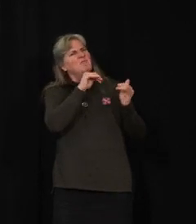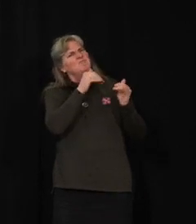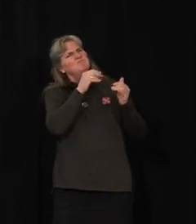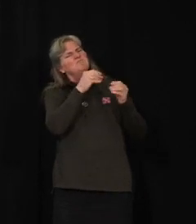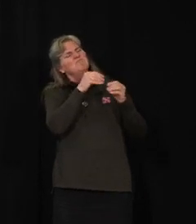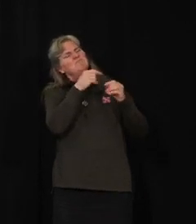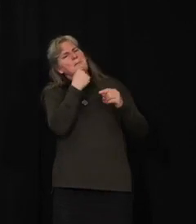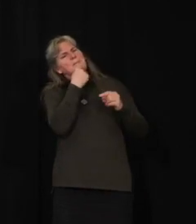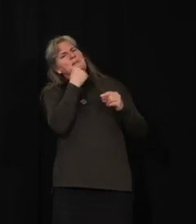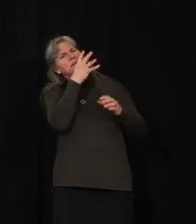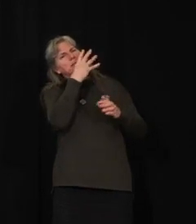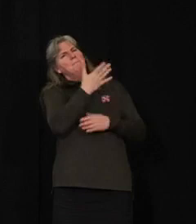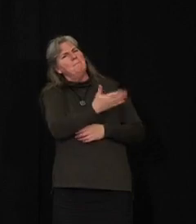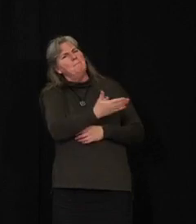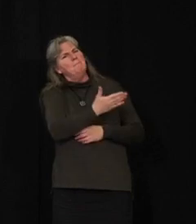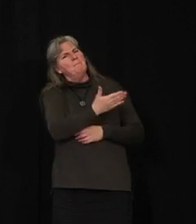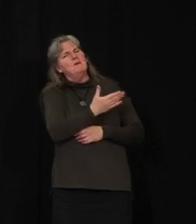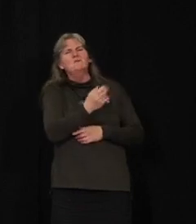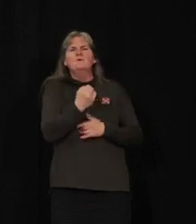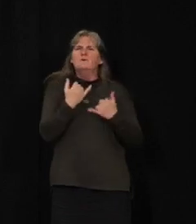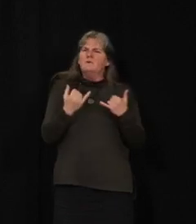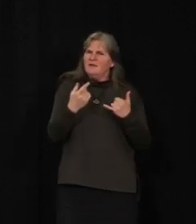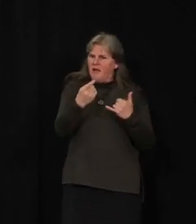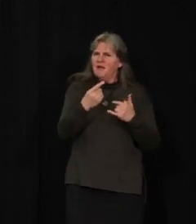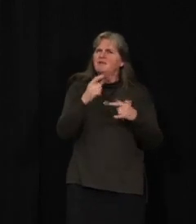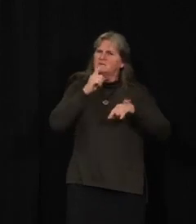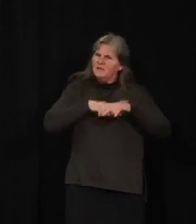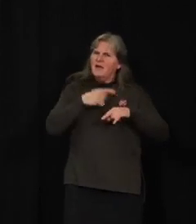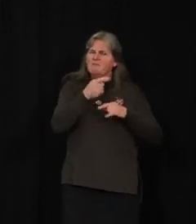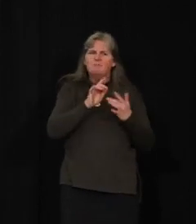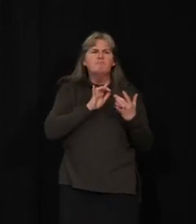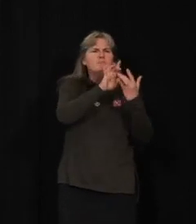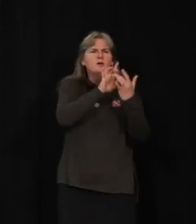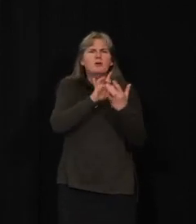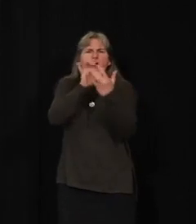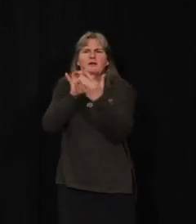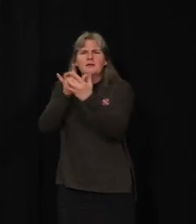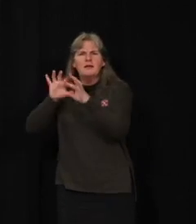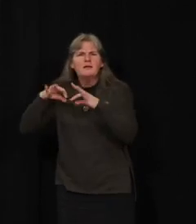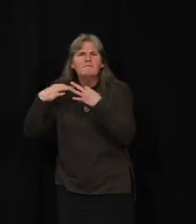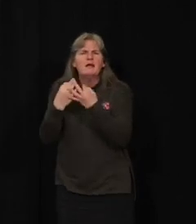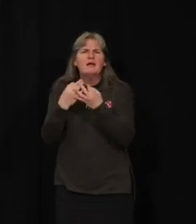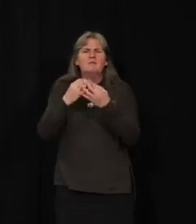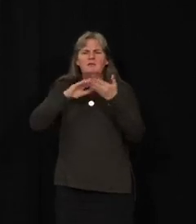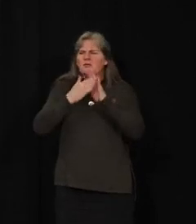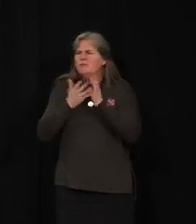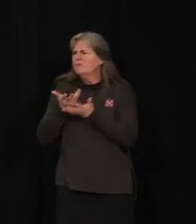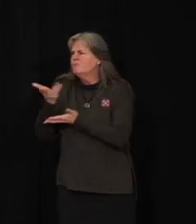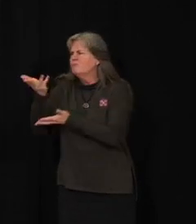time to reach out to family members and community members to get that support that people need. Because mental health is